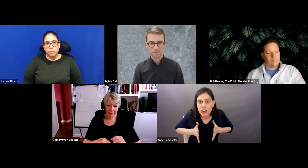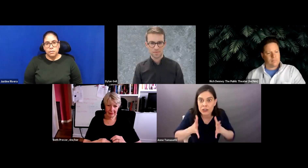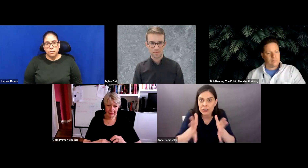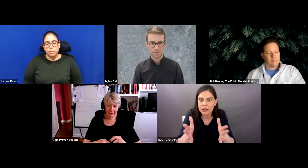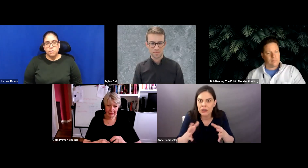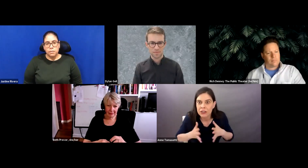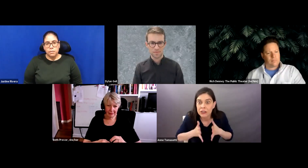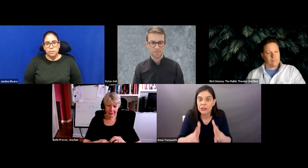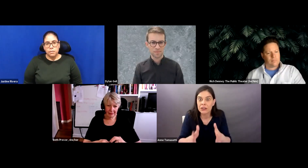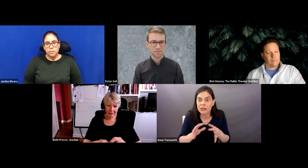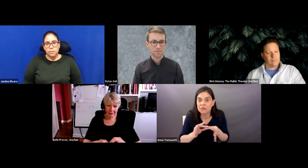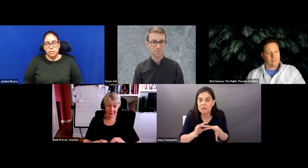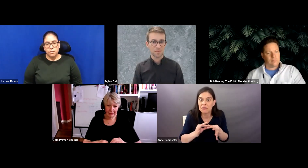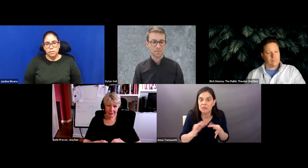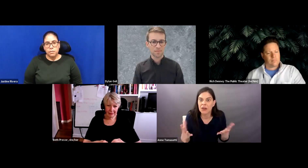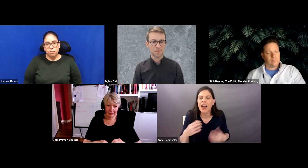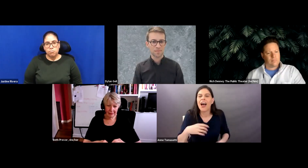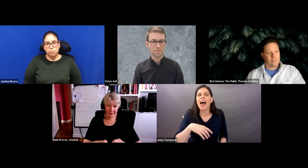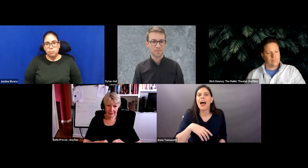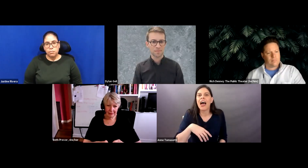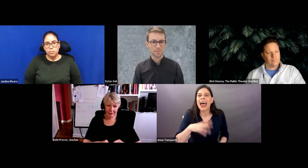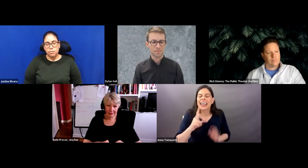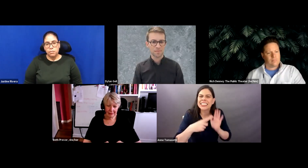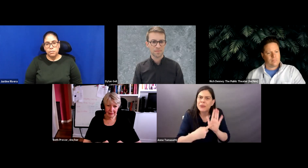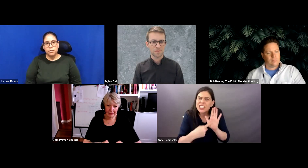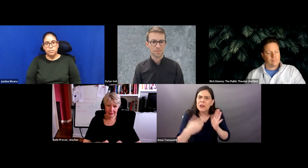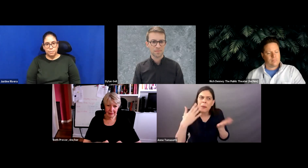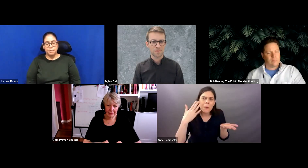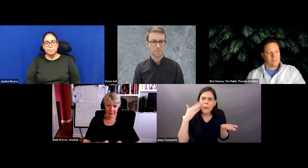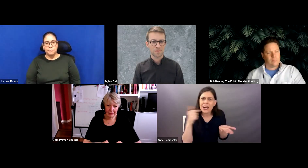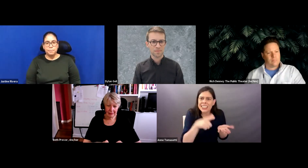was a way for him to engage the audience and to also convey the